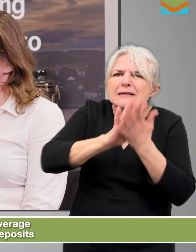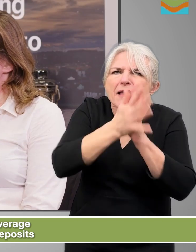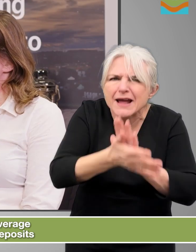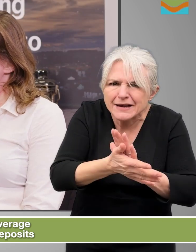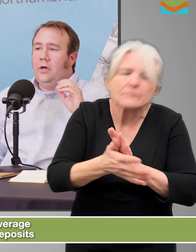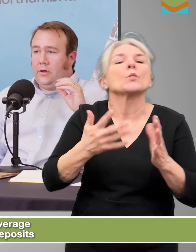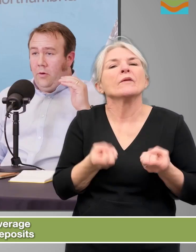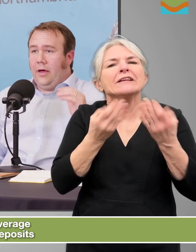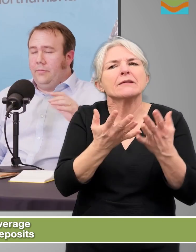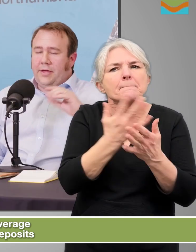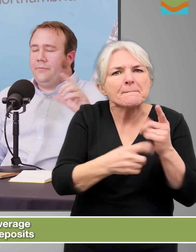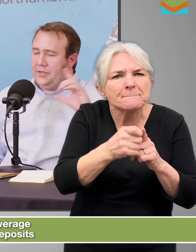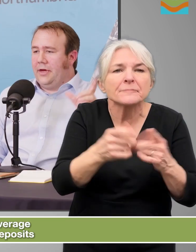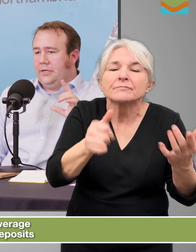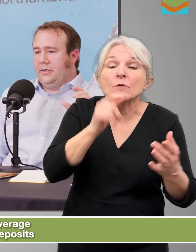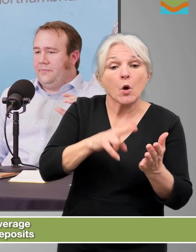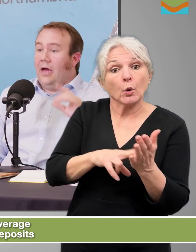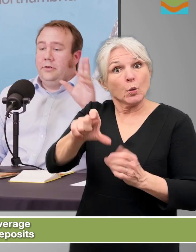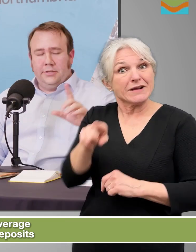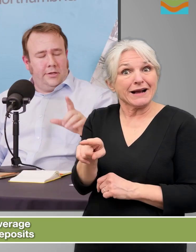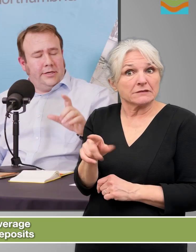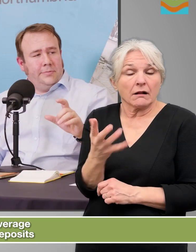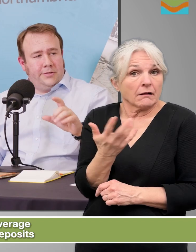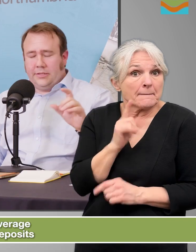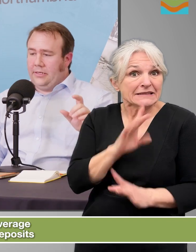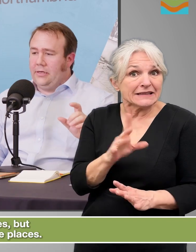So Newcastle has quite the average thickness of unconsolidated deposits